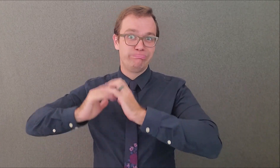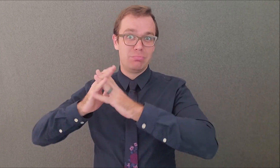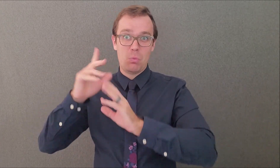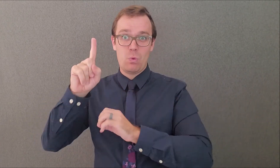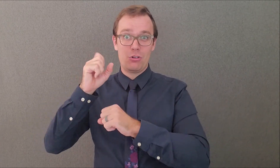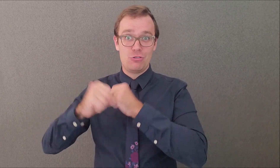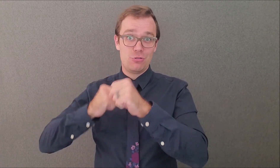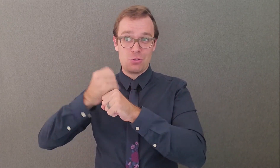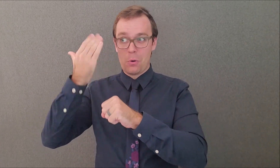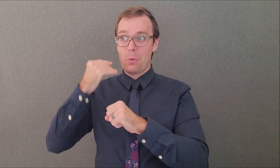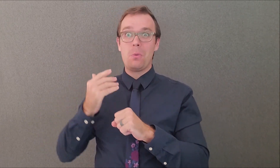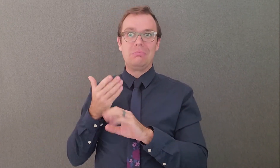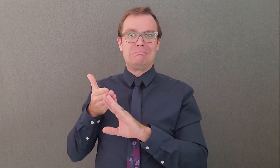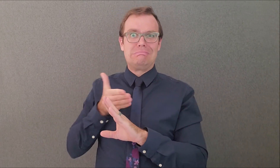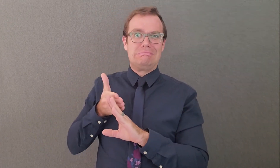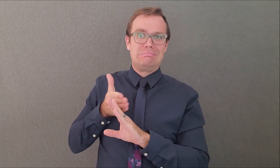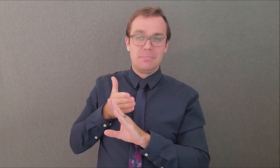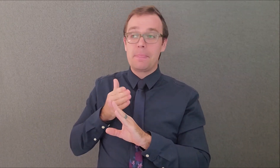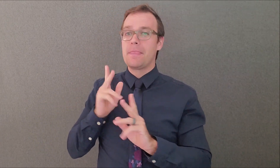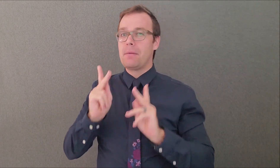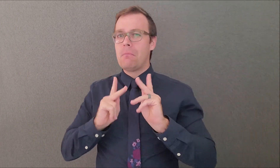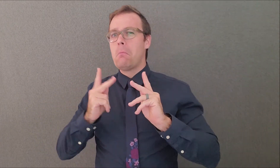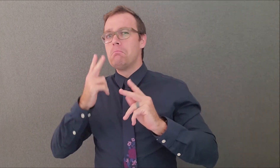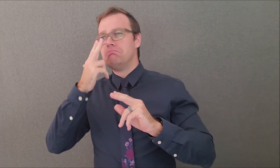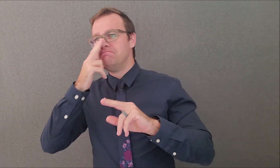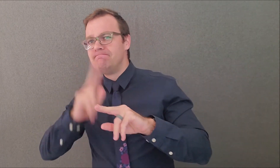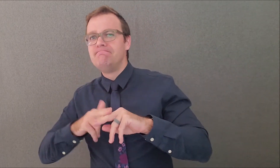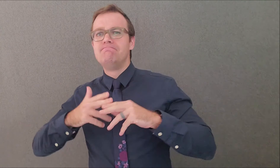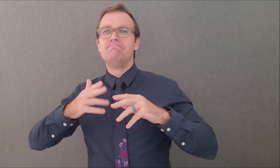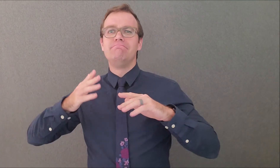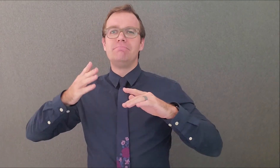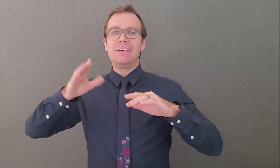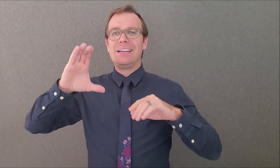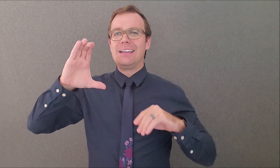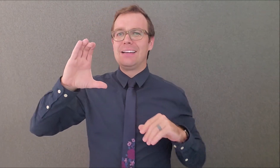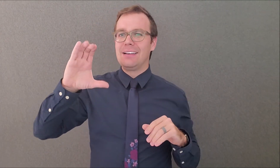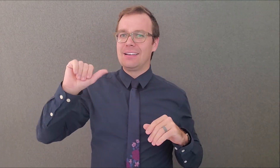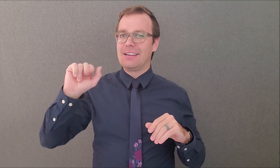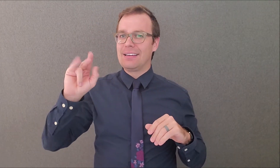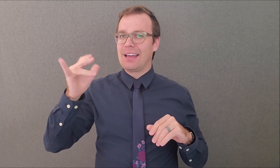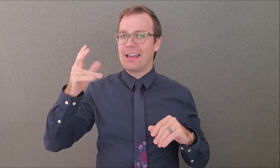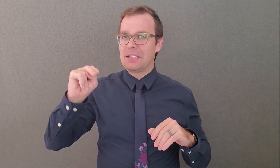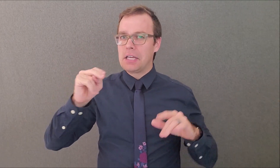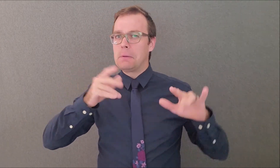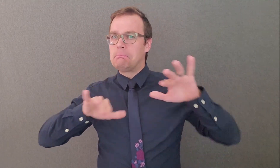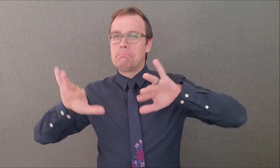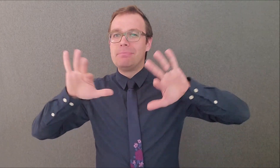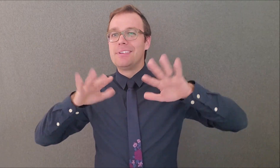the beauty and recreation of the mountain canyons, unaware of the unusual and unique